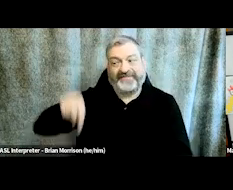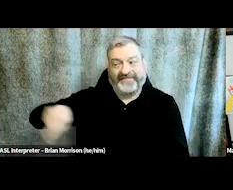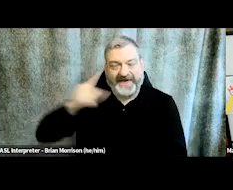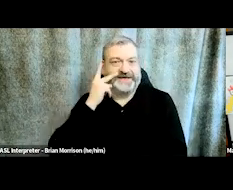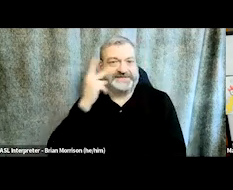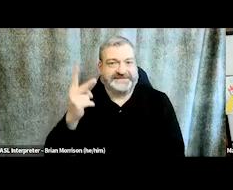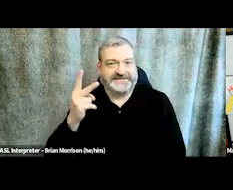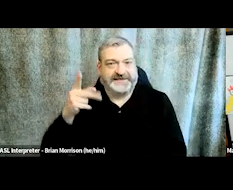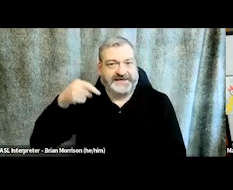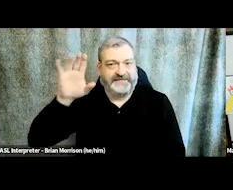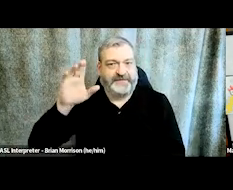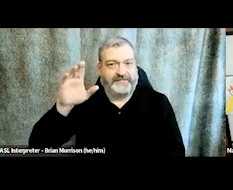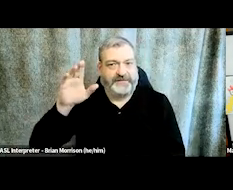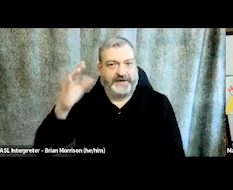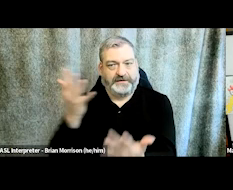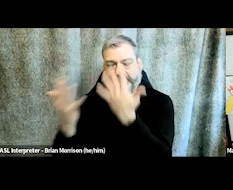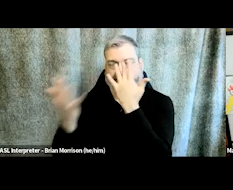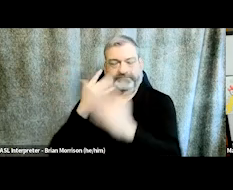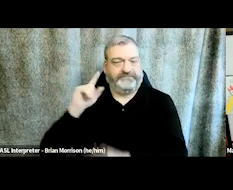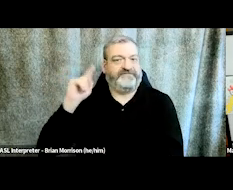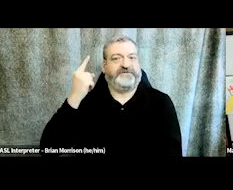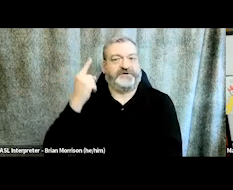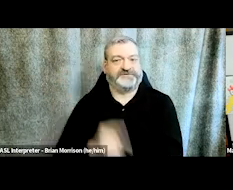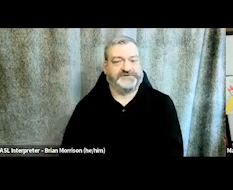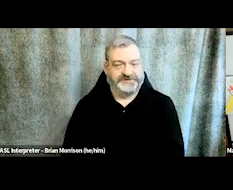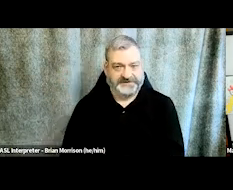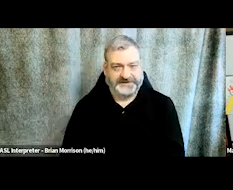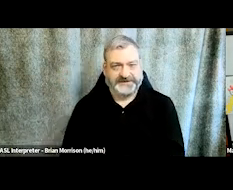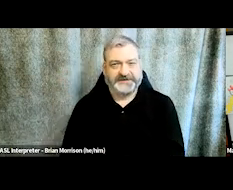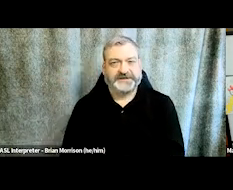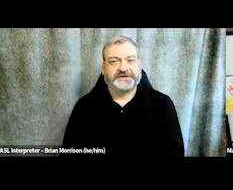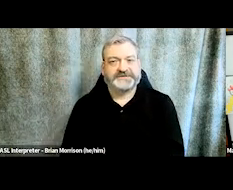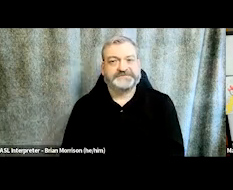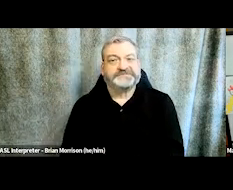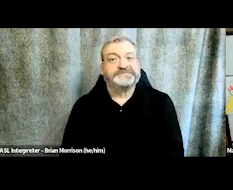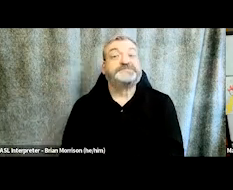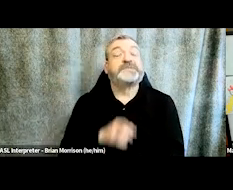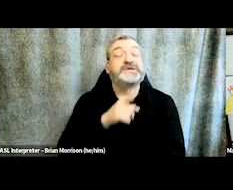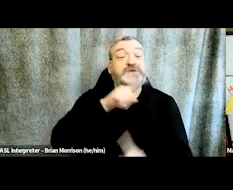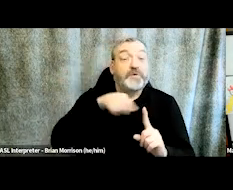information content that is accessible, your employees and your volunteers